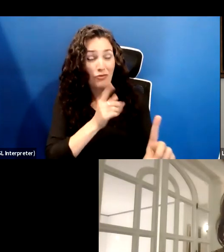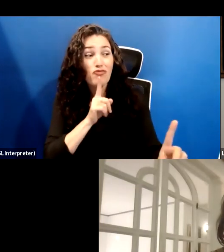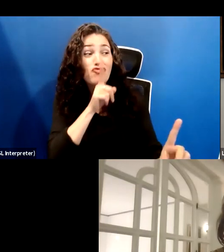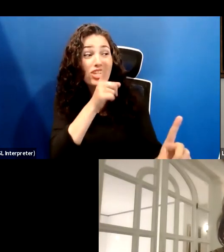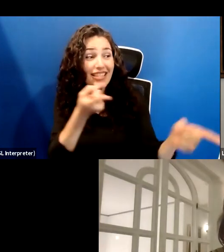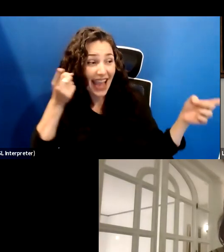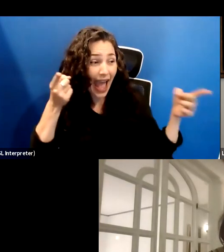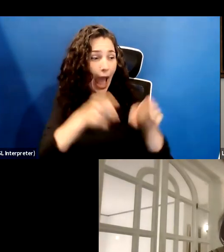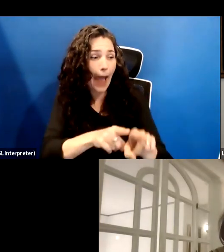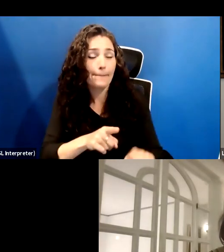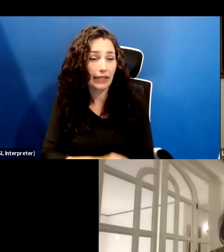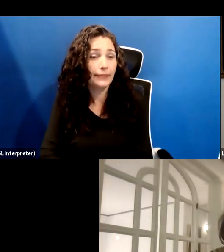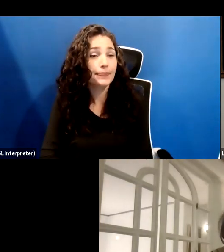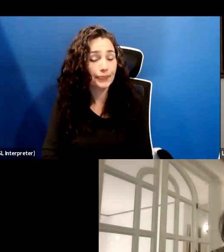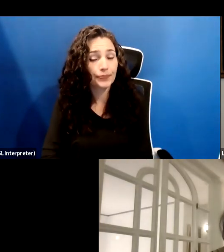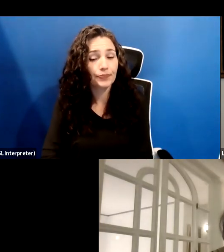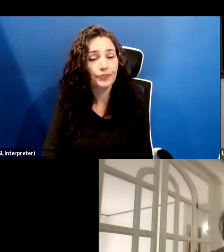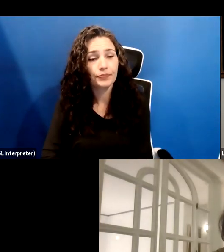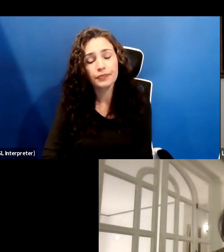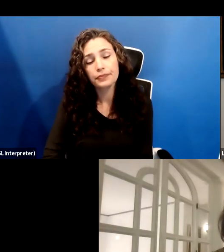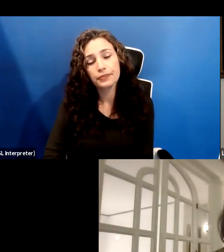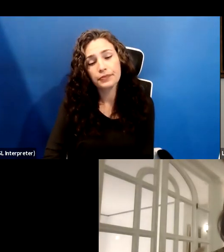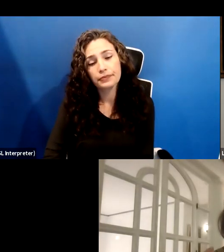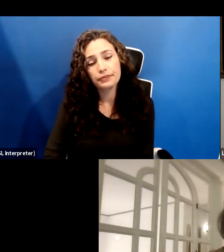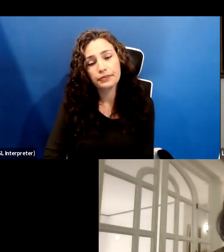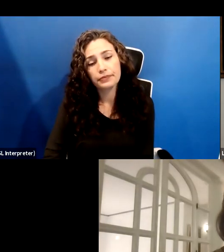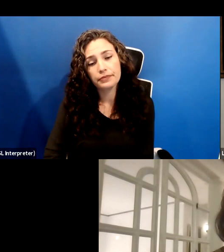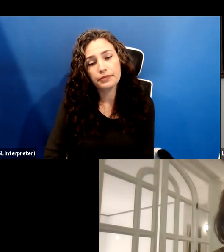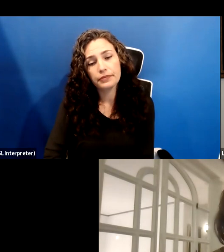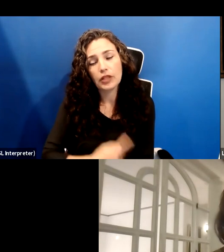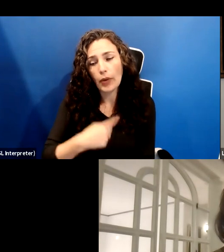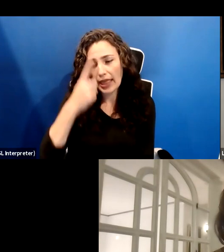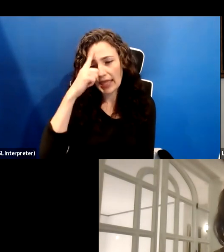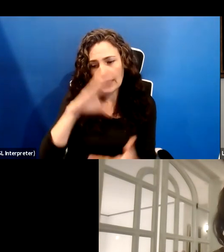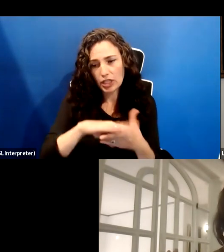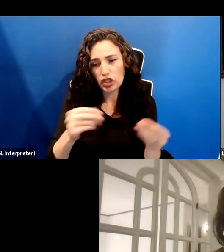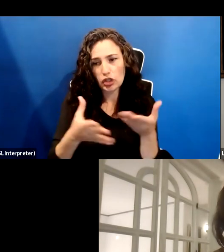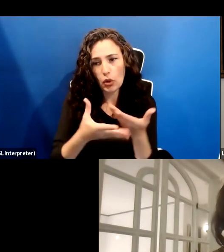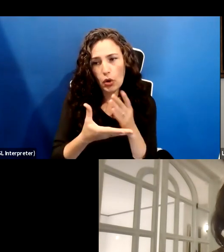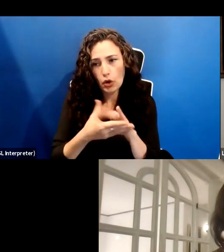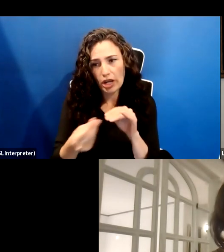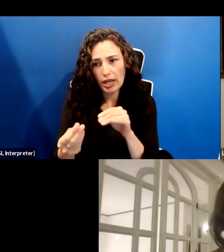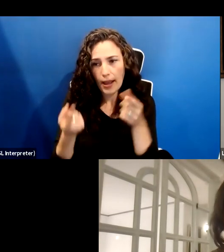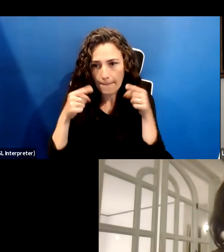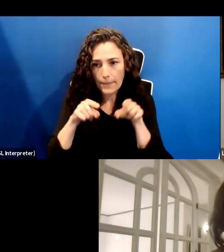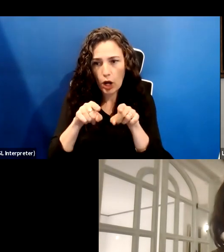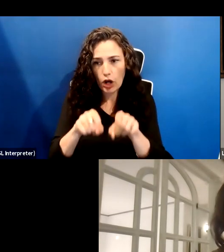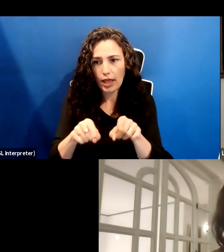and I think that it's very much a story that parallels what we were dealing with in our society.